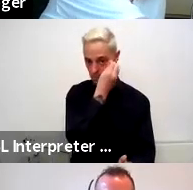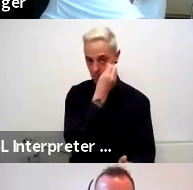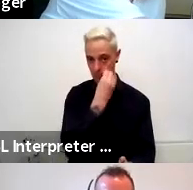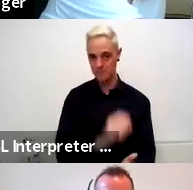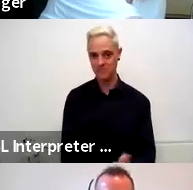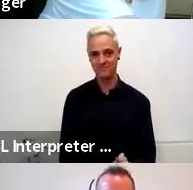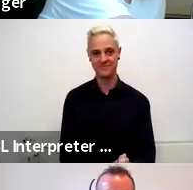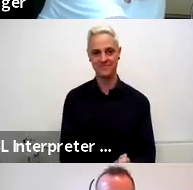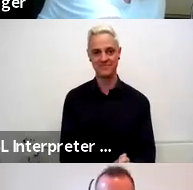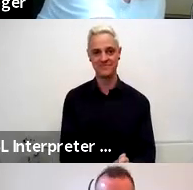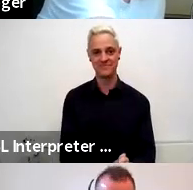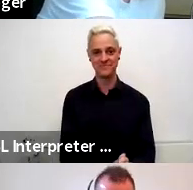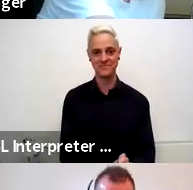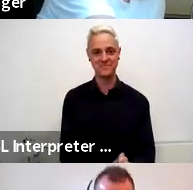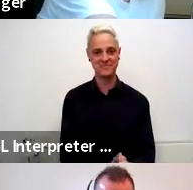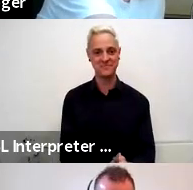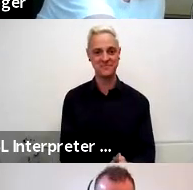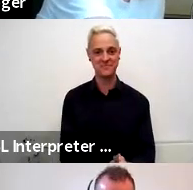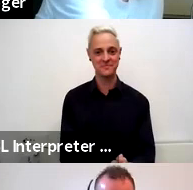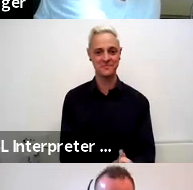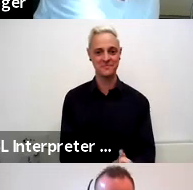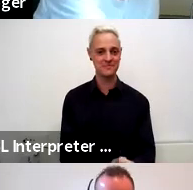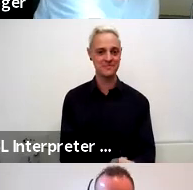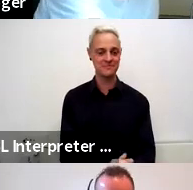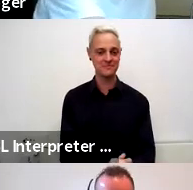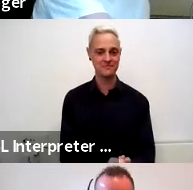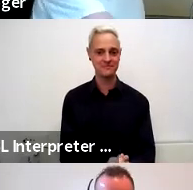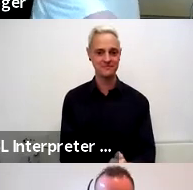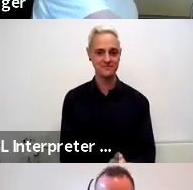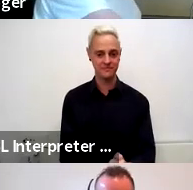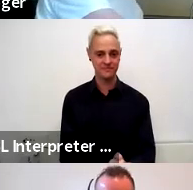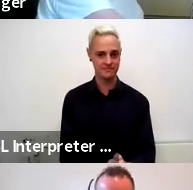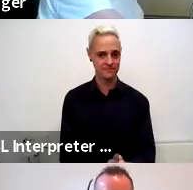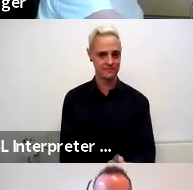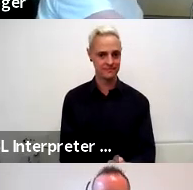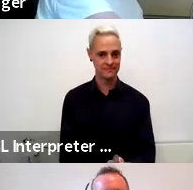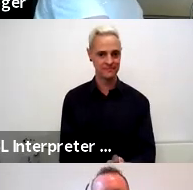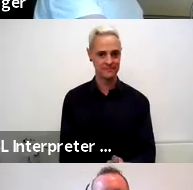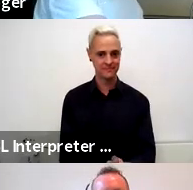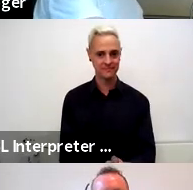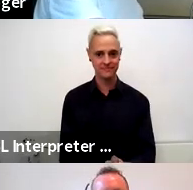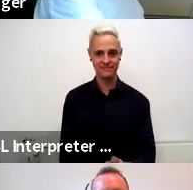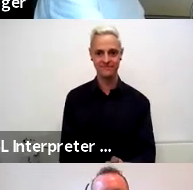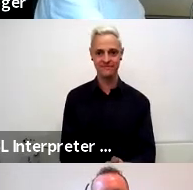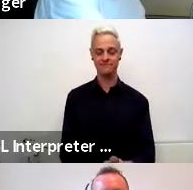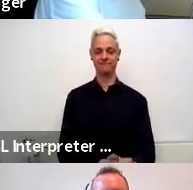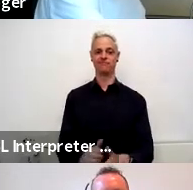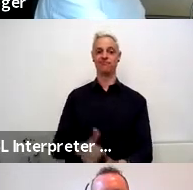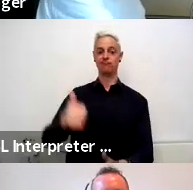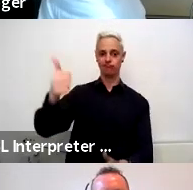And you will meet